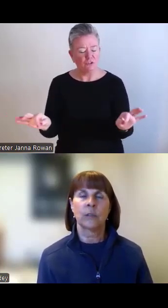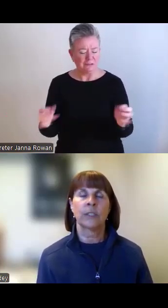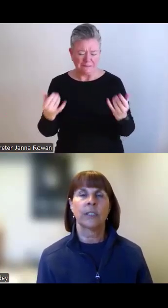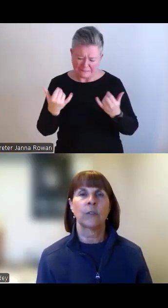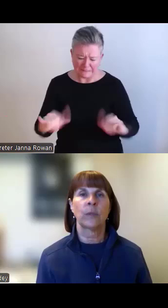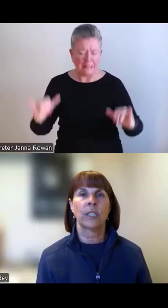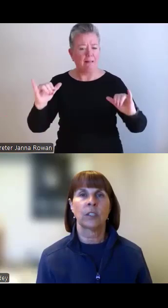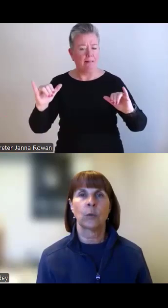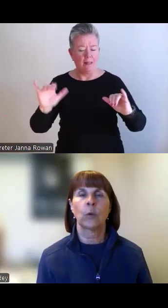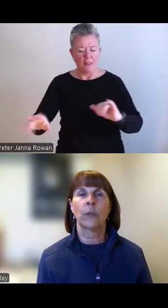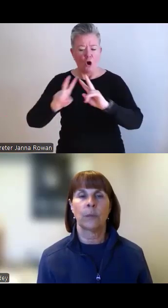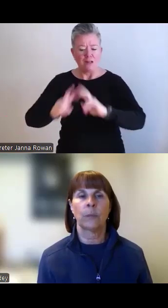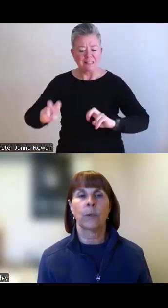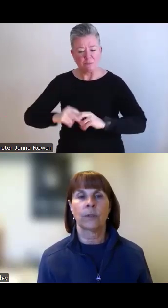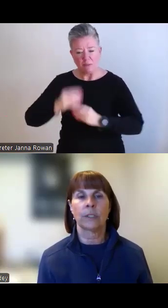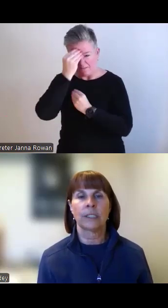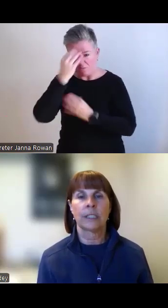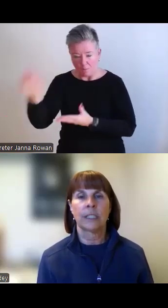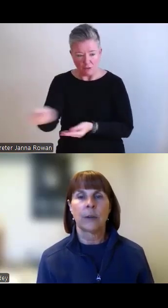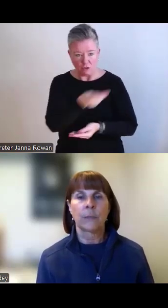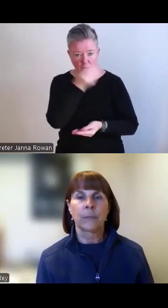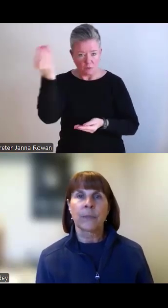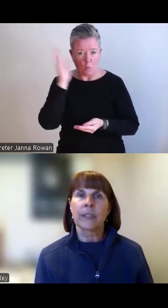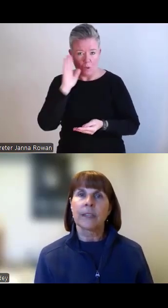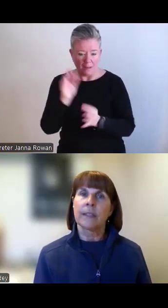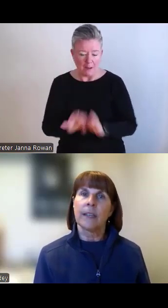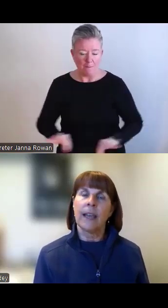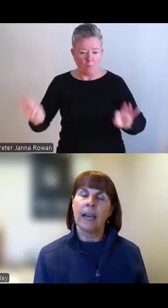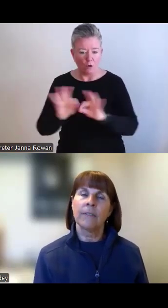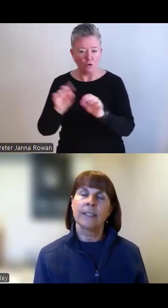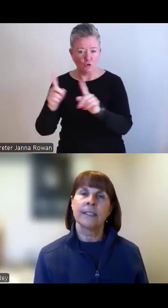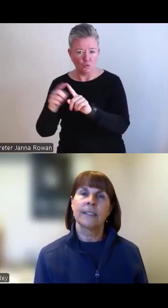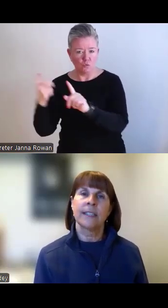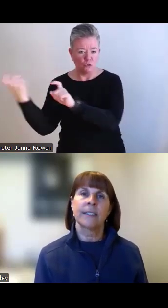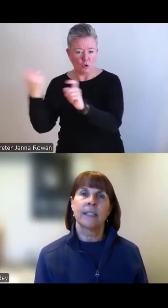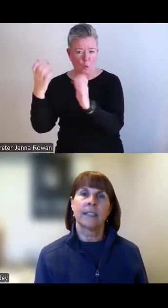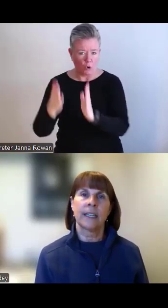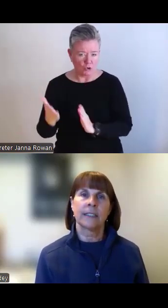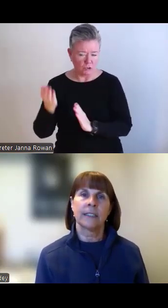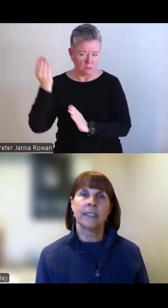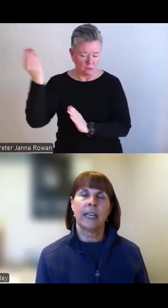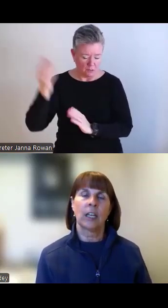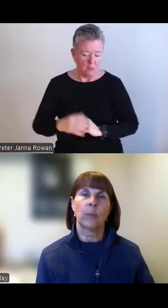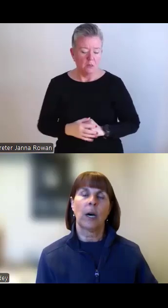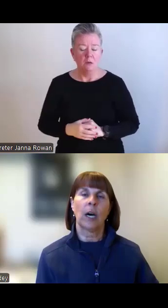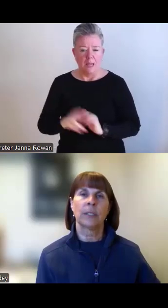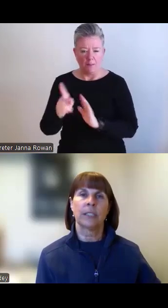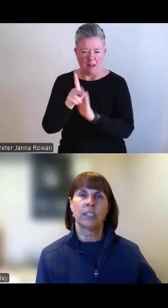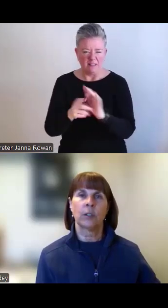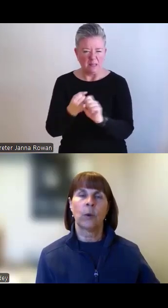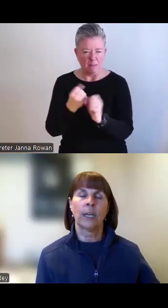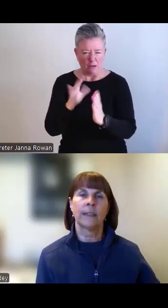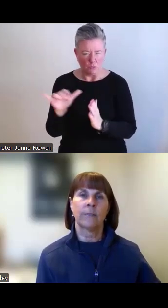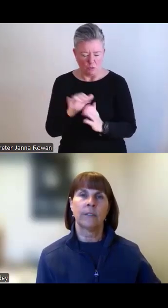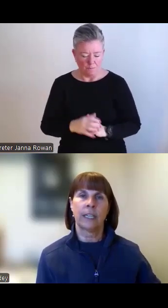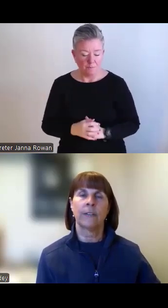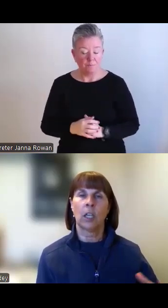assessment information will be important. Having this data collected at a population-wide level and